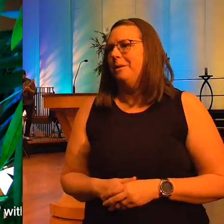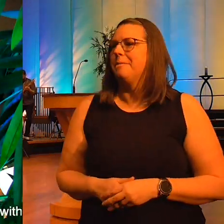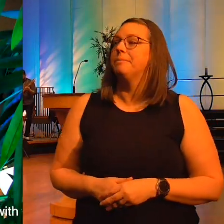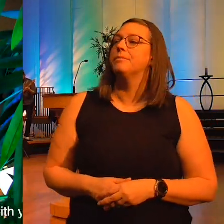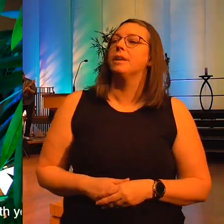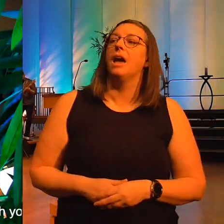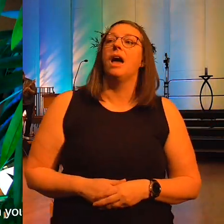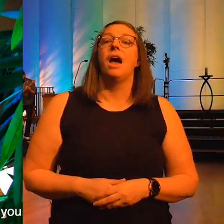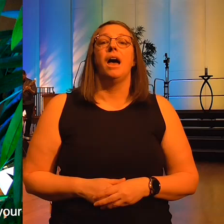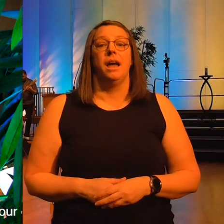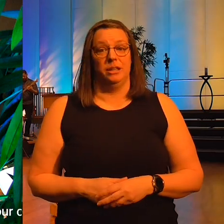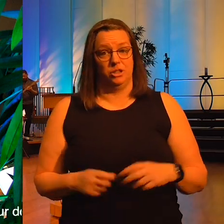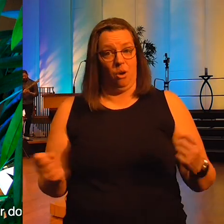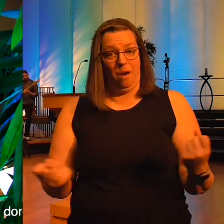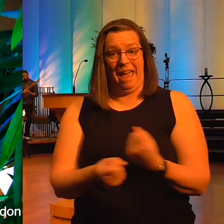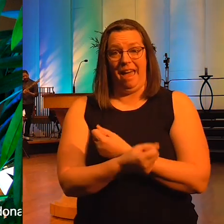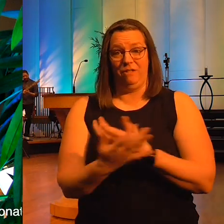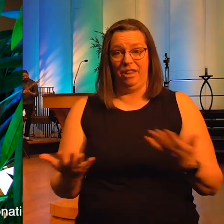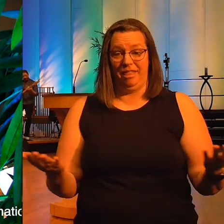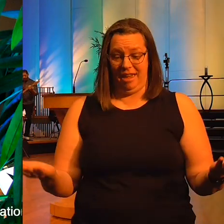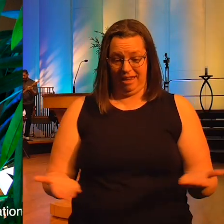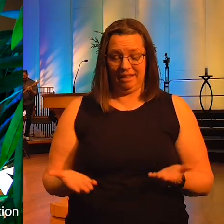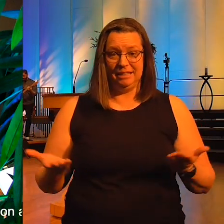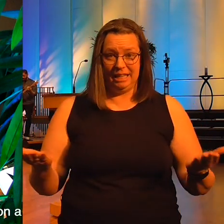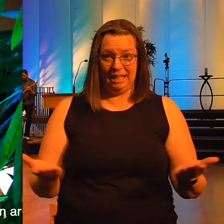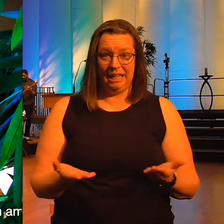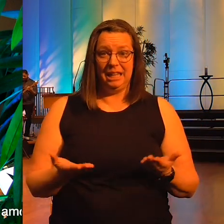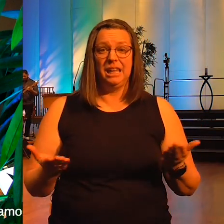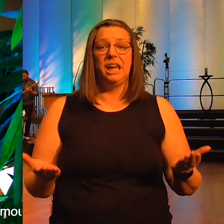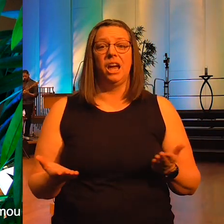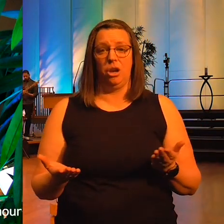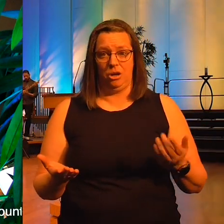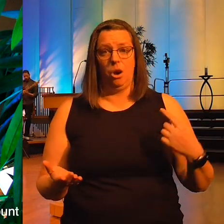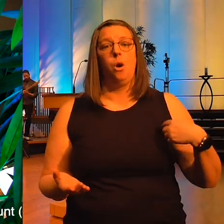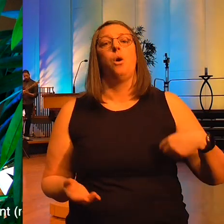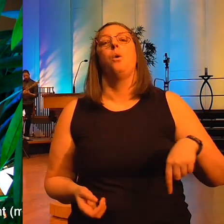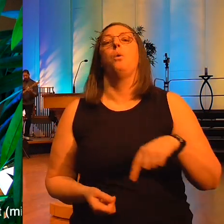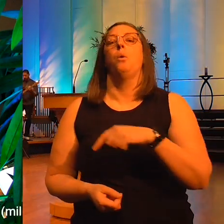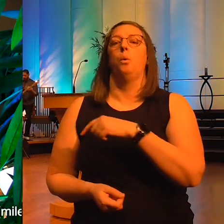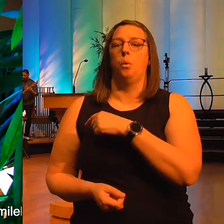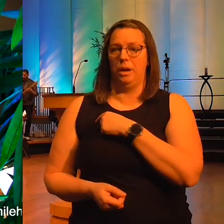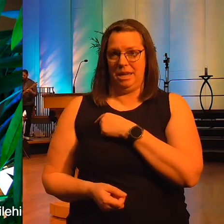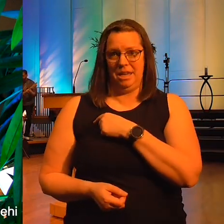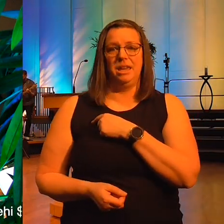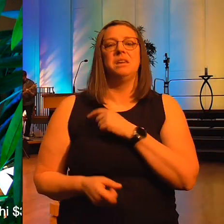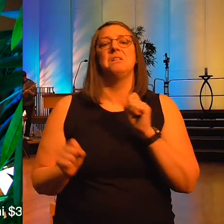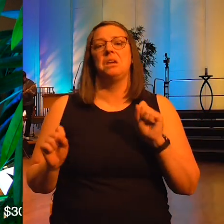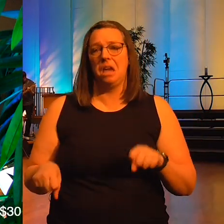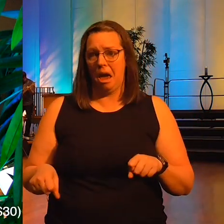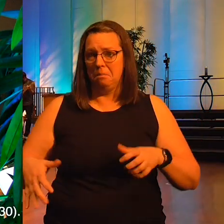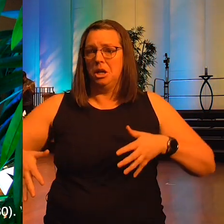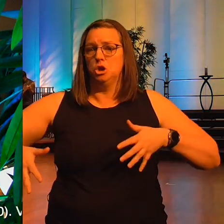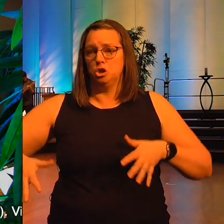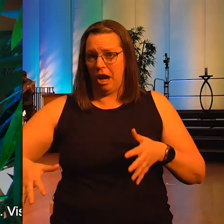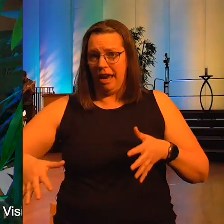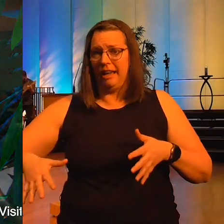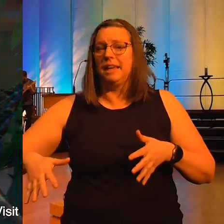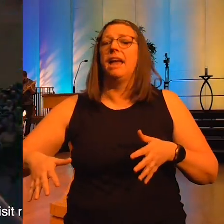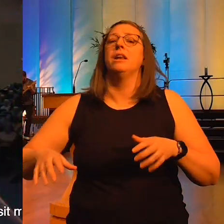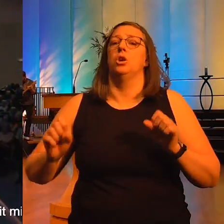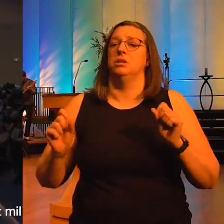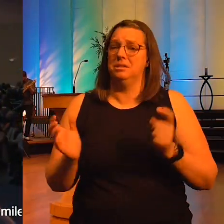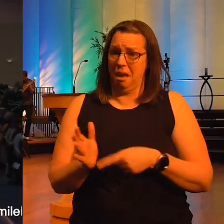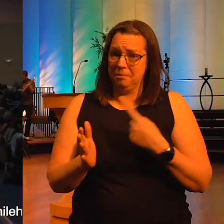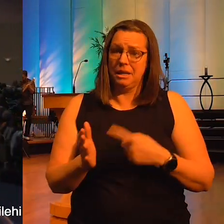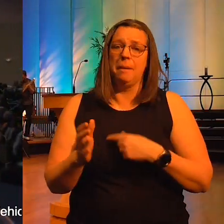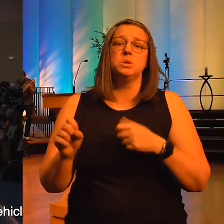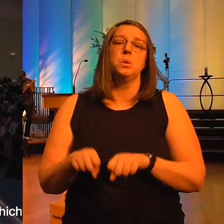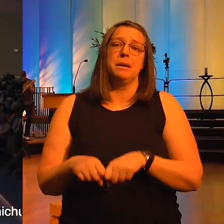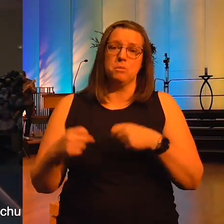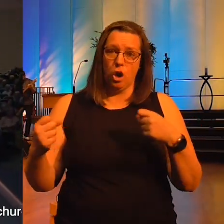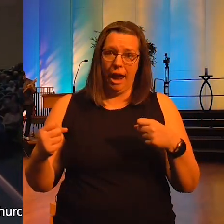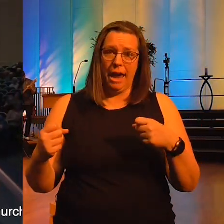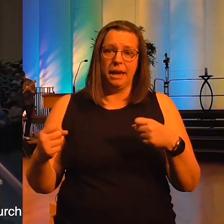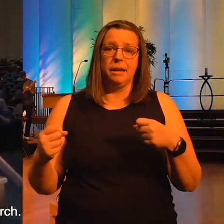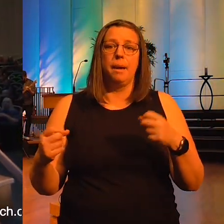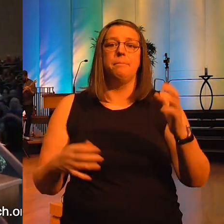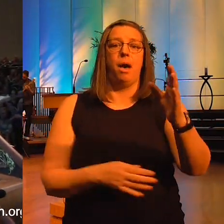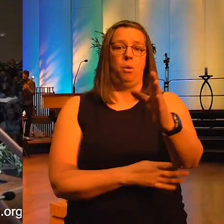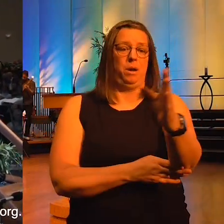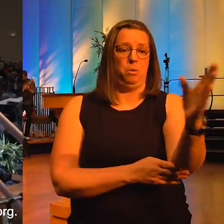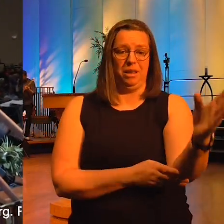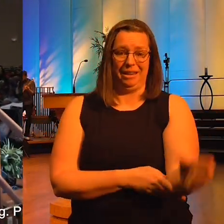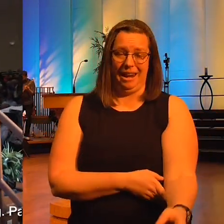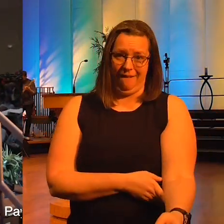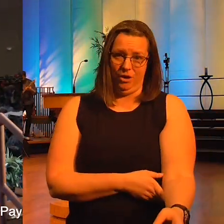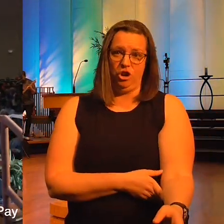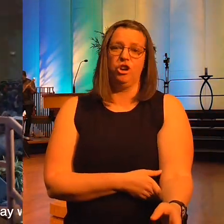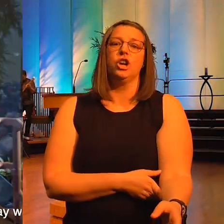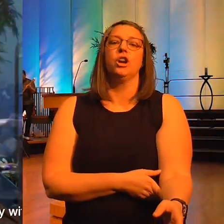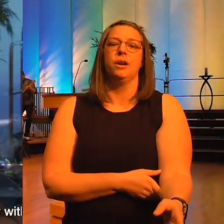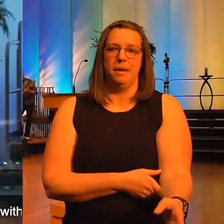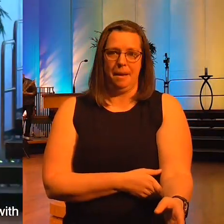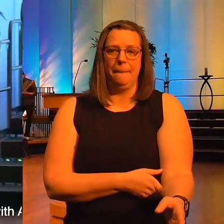the table oh we are shakable sometimes breakable but always we are